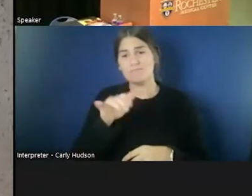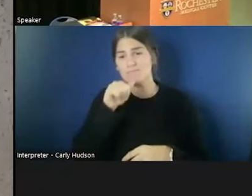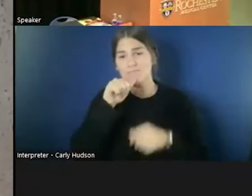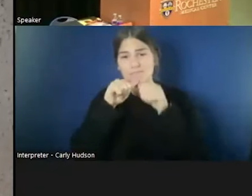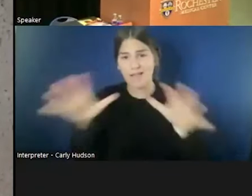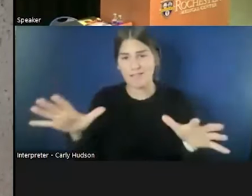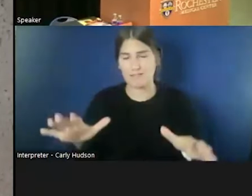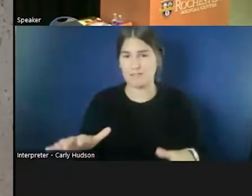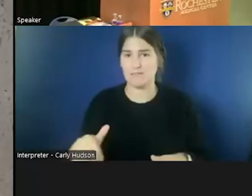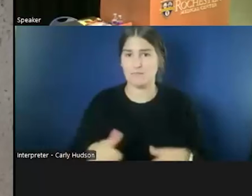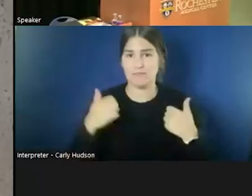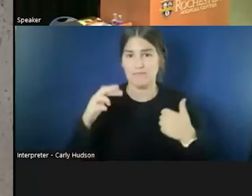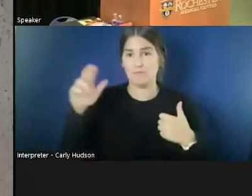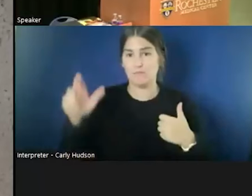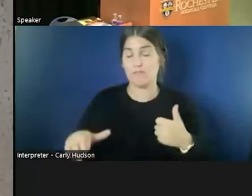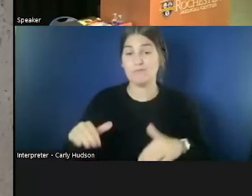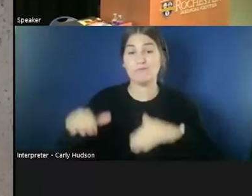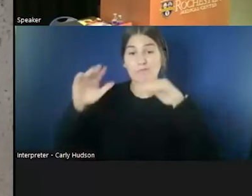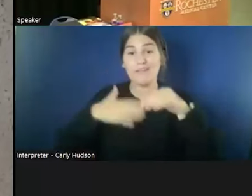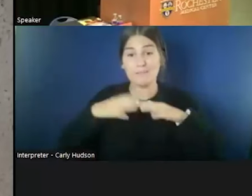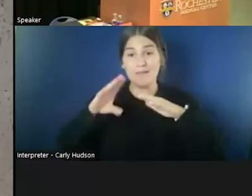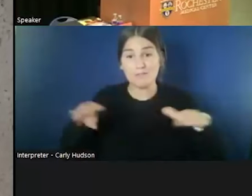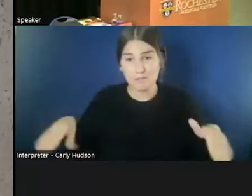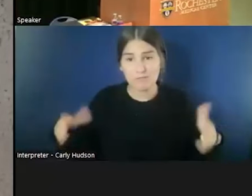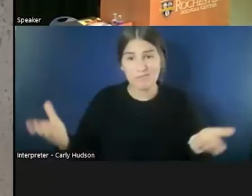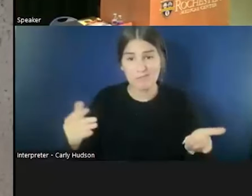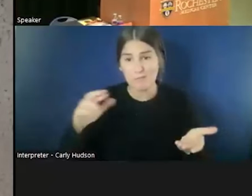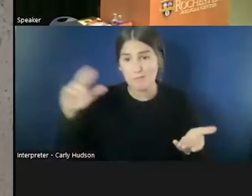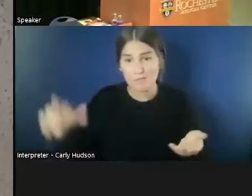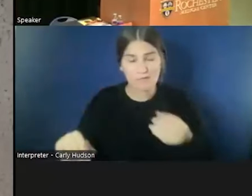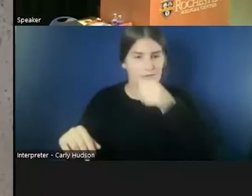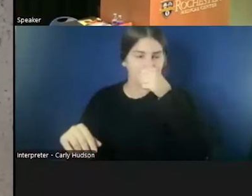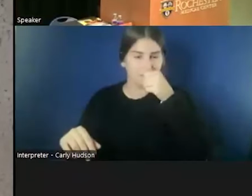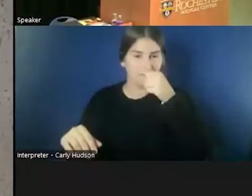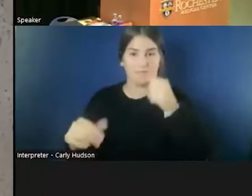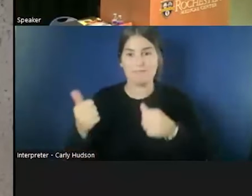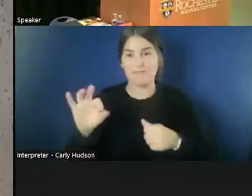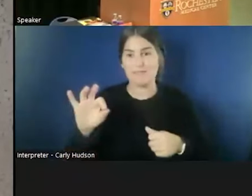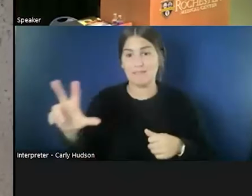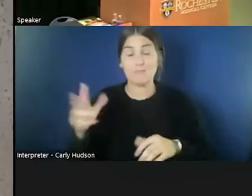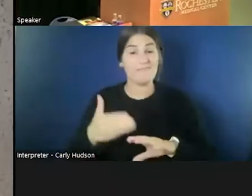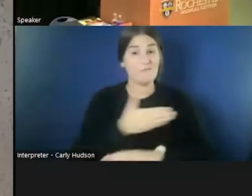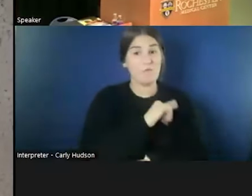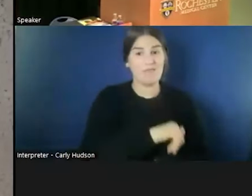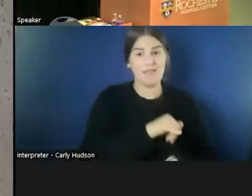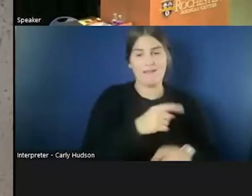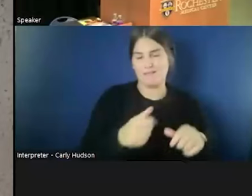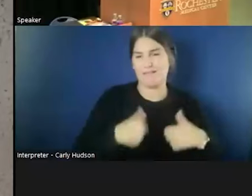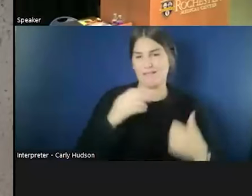my children here in Rochester since 1993 but prior to that I lived in the South Bronx and the the the